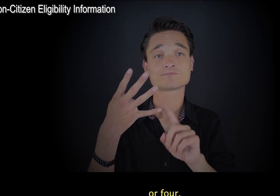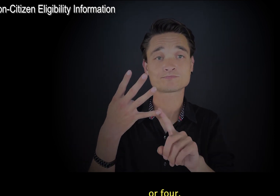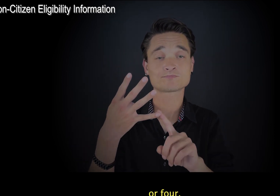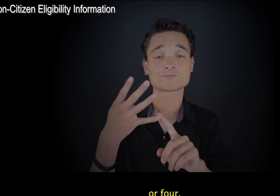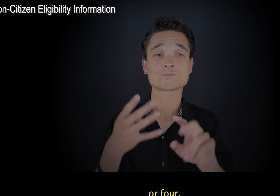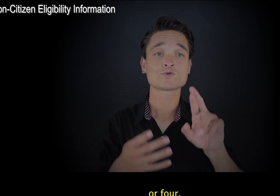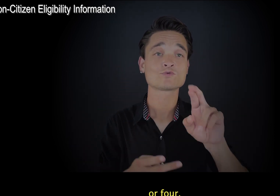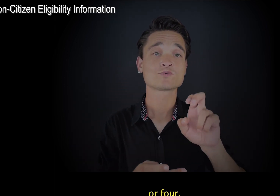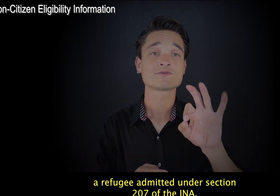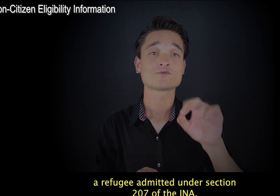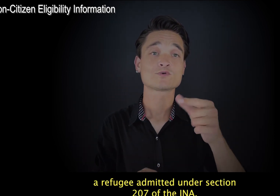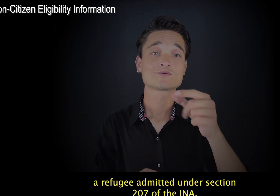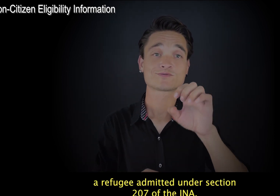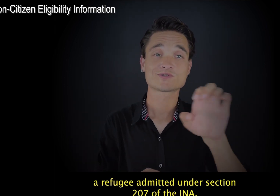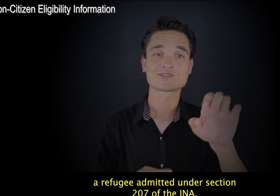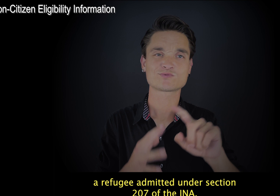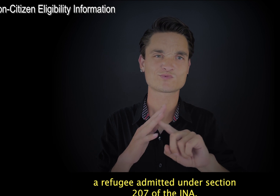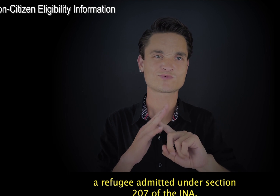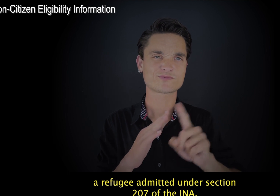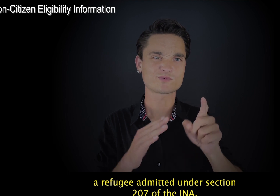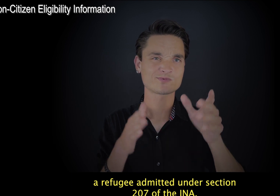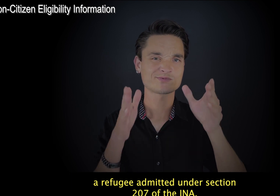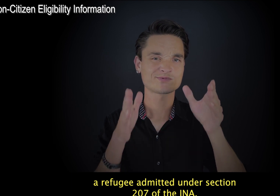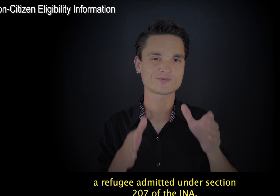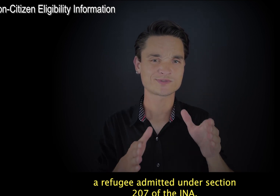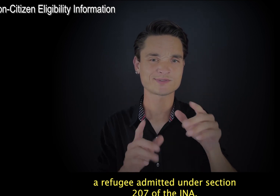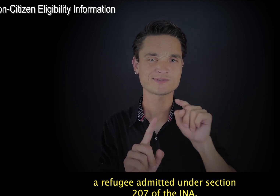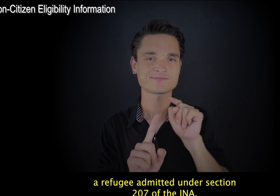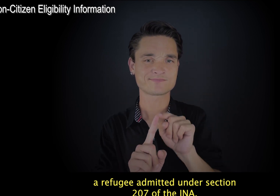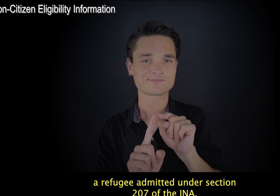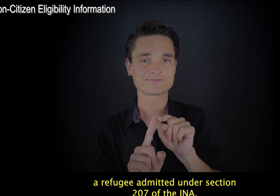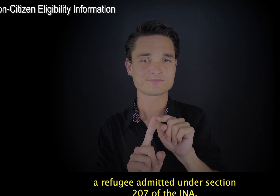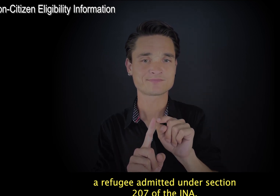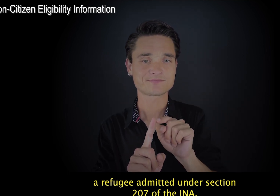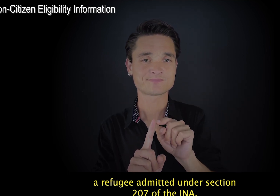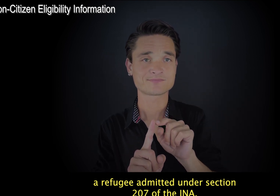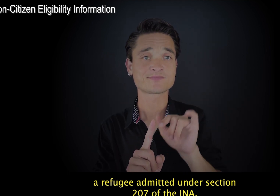or four, a refugee admitted under section 207 of the INA,